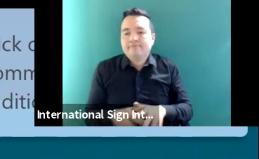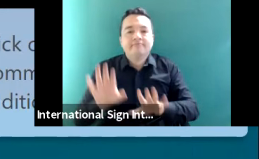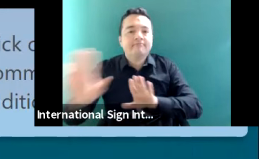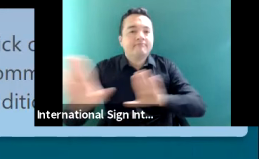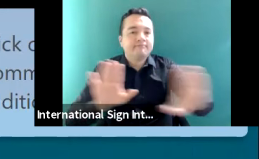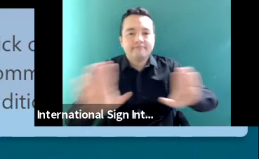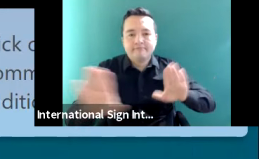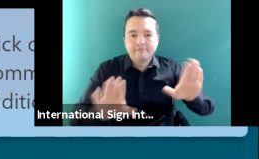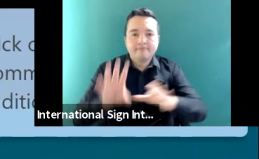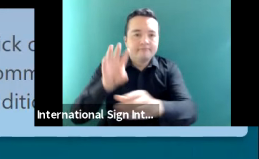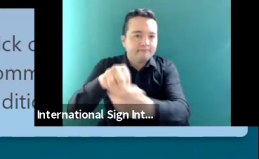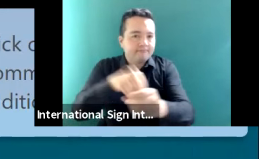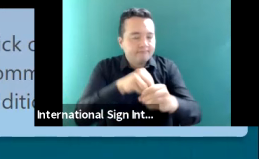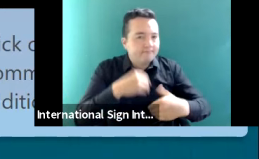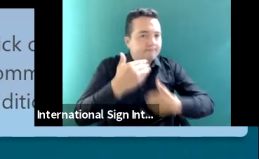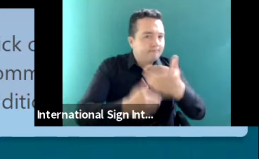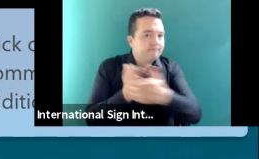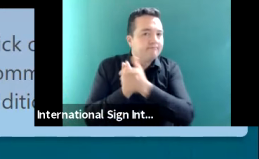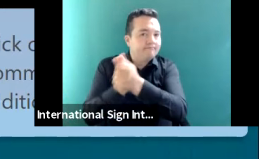There are now international comparable results that allow countries to benefit from each other.